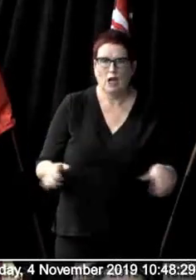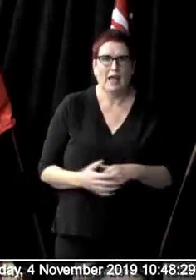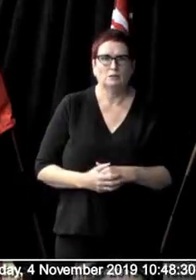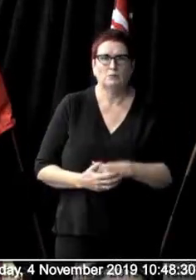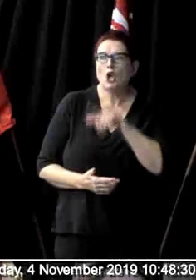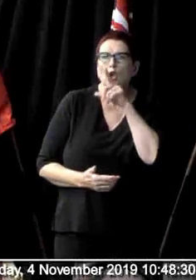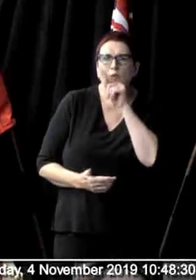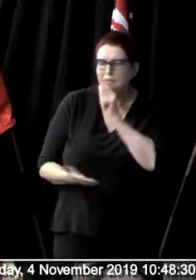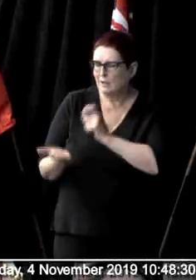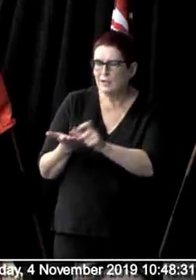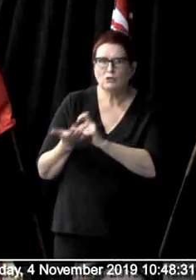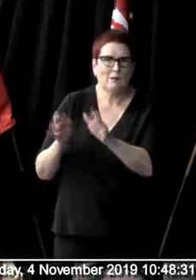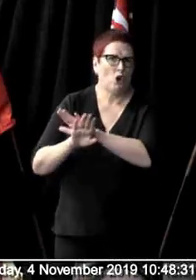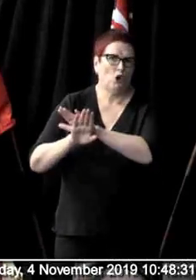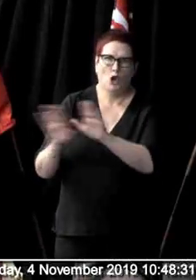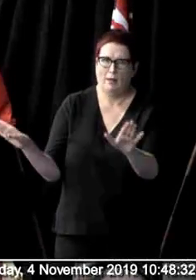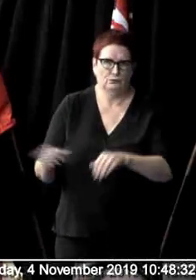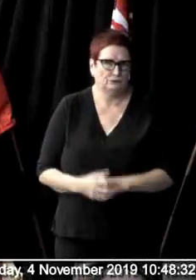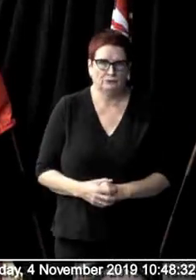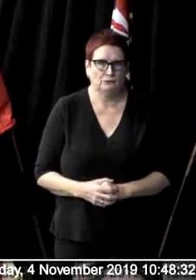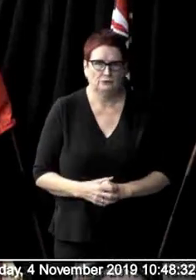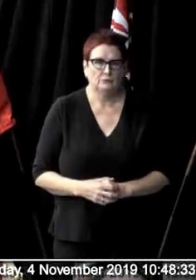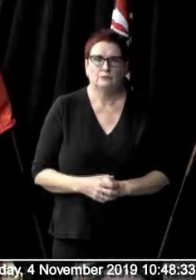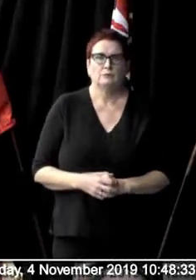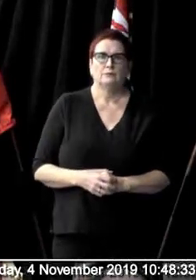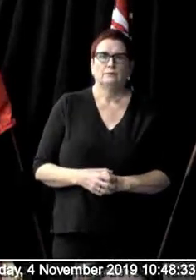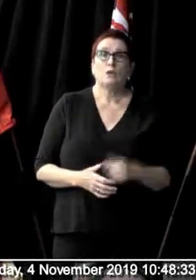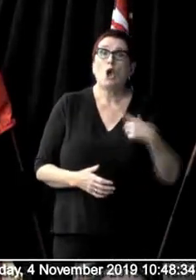May I emphasise again that the purpose of these non-publication orders